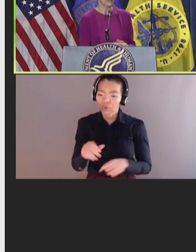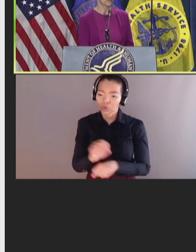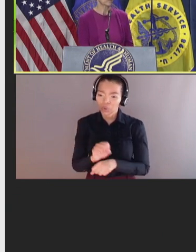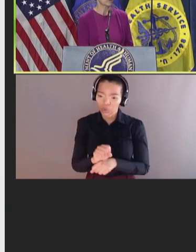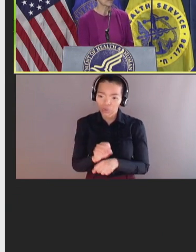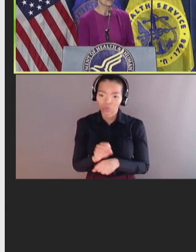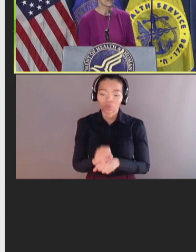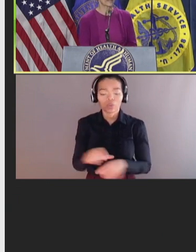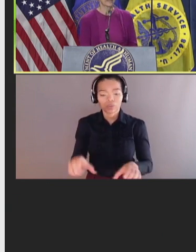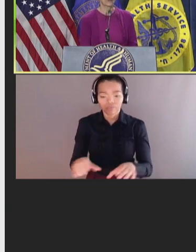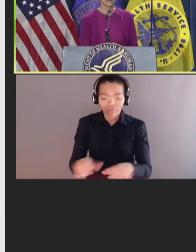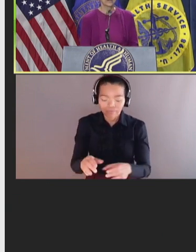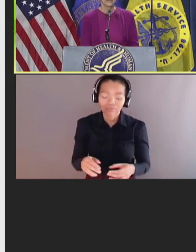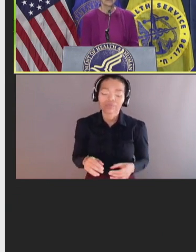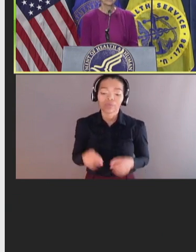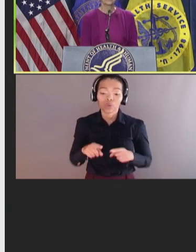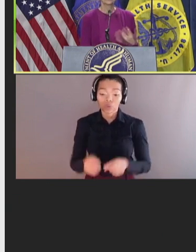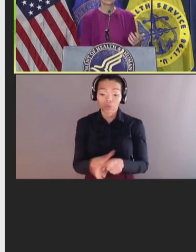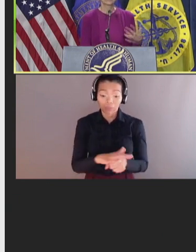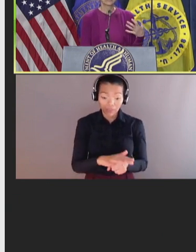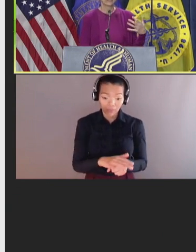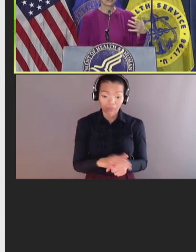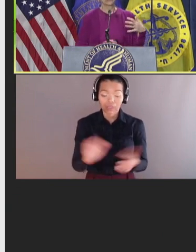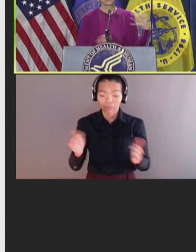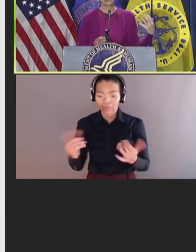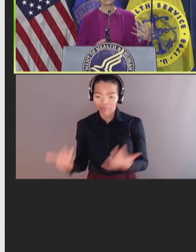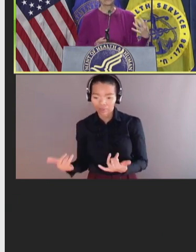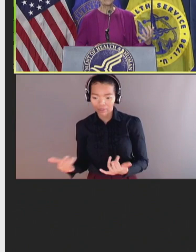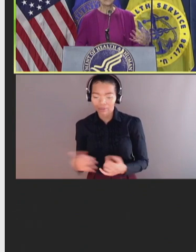and what it is like now. I'm going to talk, and I'm going to try to frame a little bit.